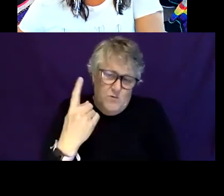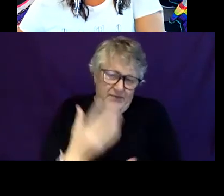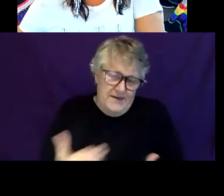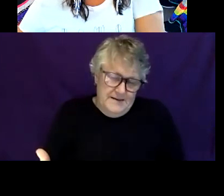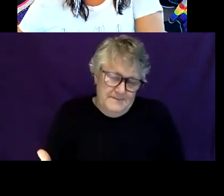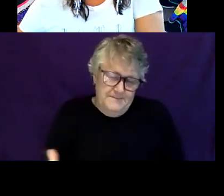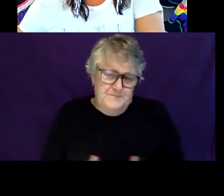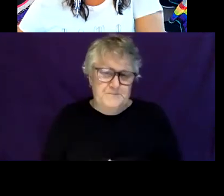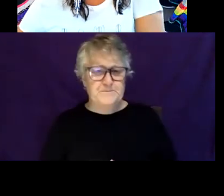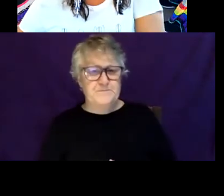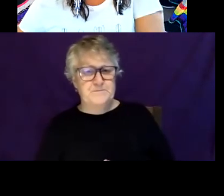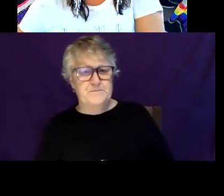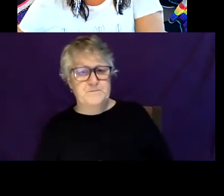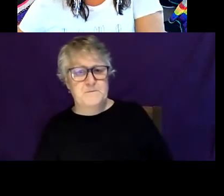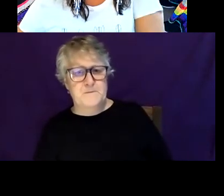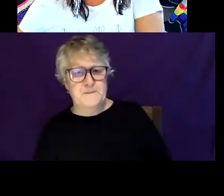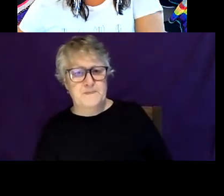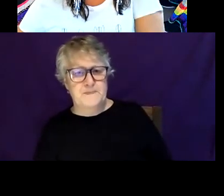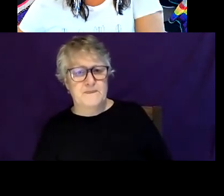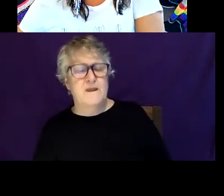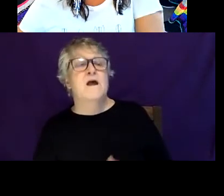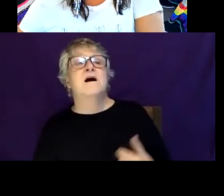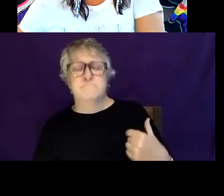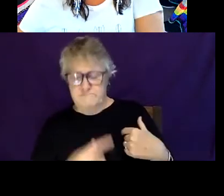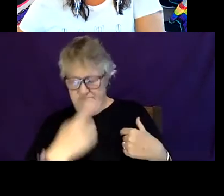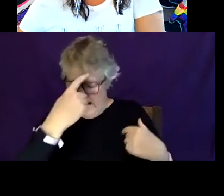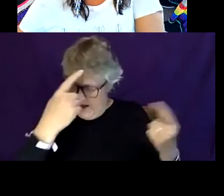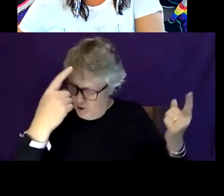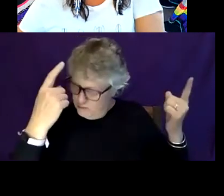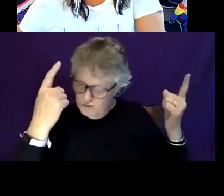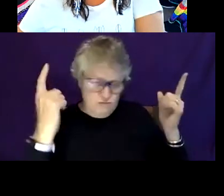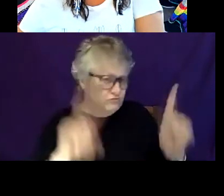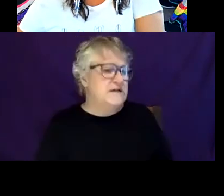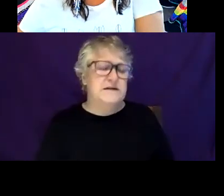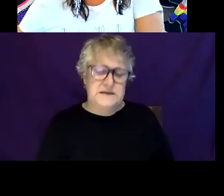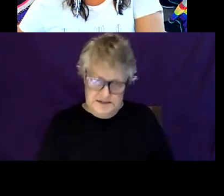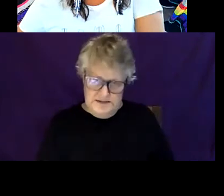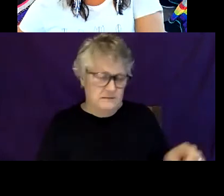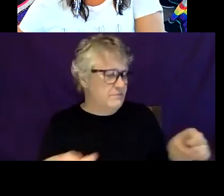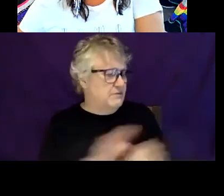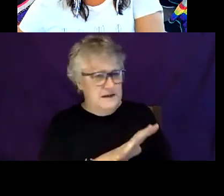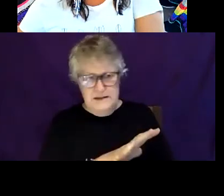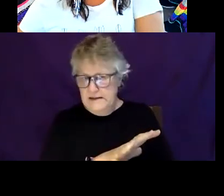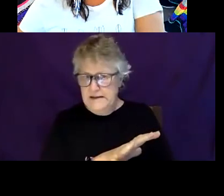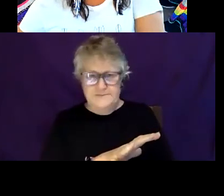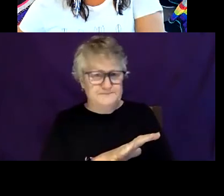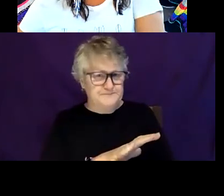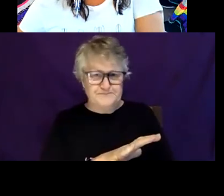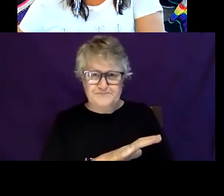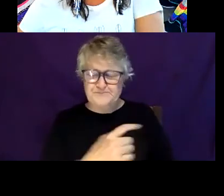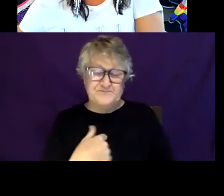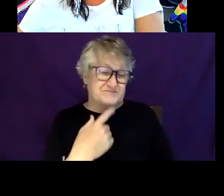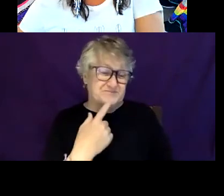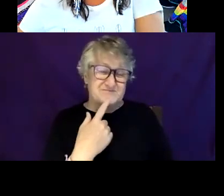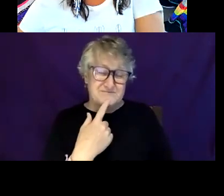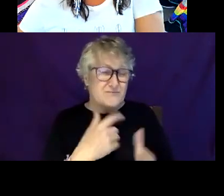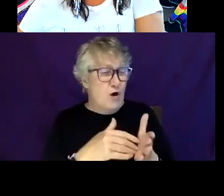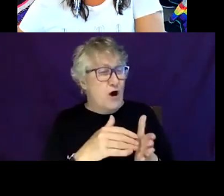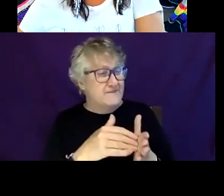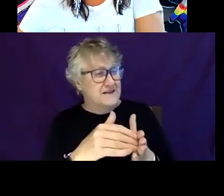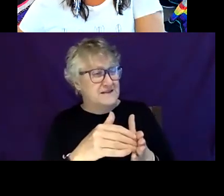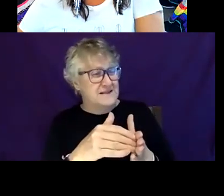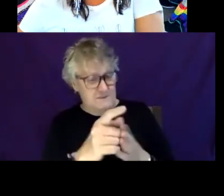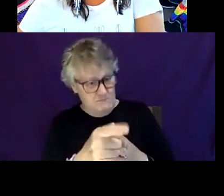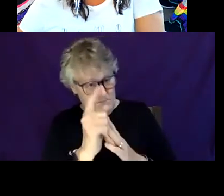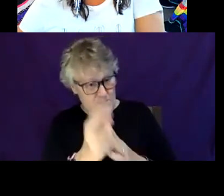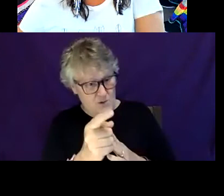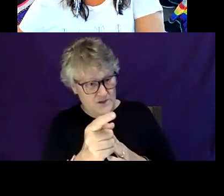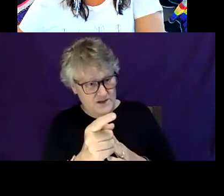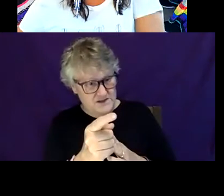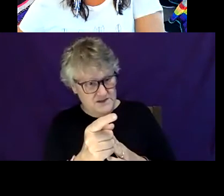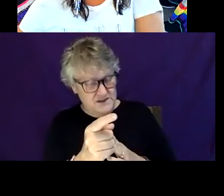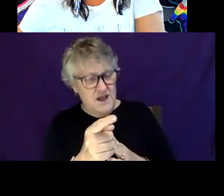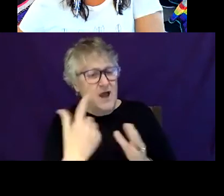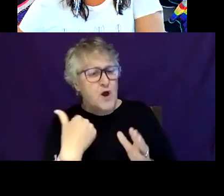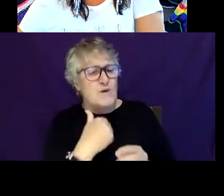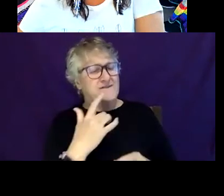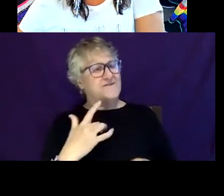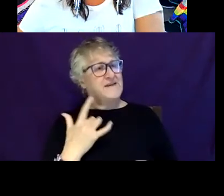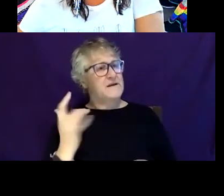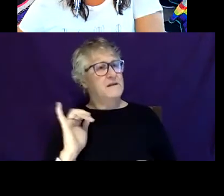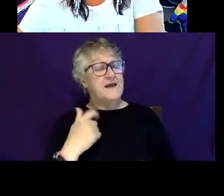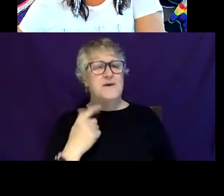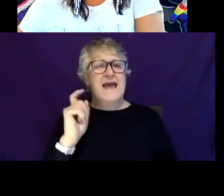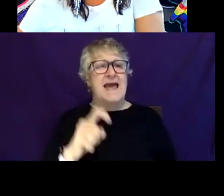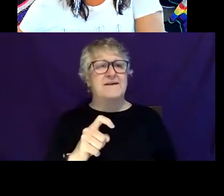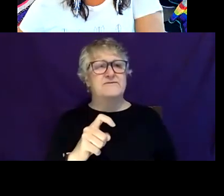Tyler: No, I couldn't agree more, Alyshia. I think my closing thought would echo that greatly and just say that, you know, often in those moments, we're also put in the place where we then have to legitimize why our opinion matters.